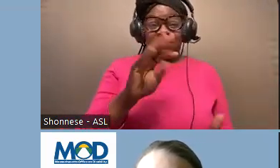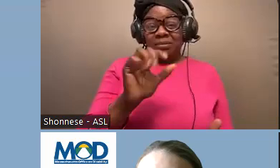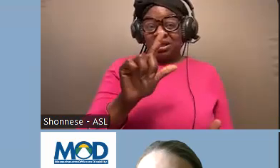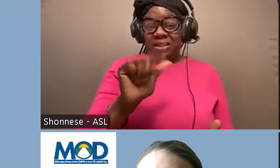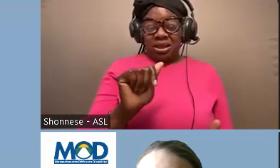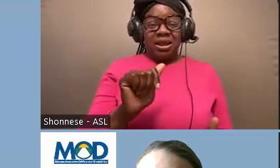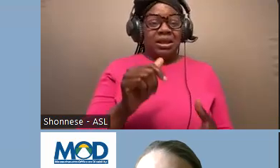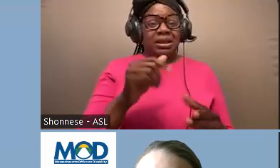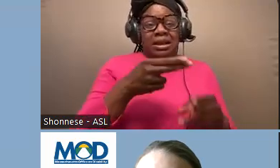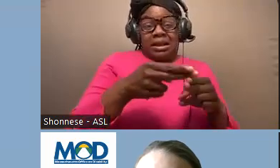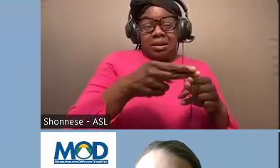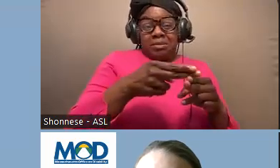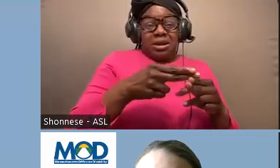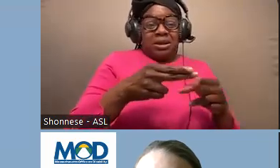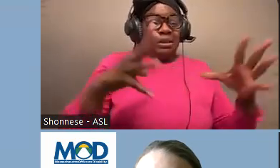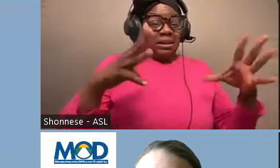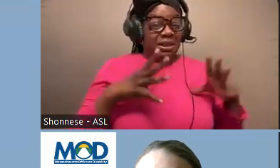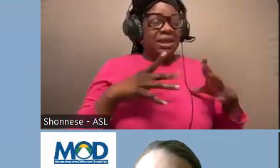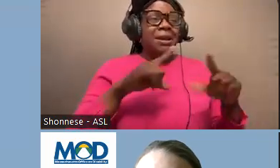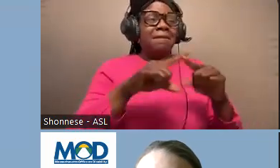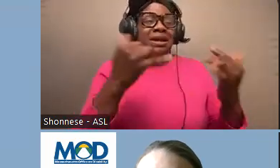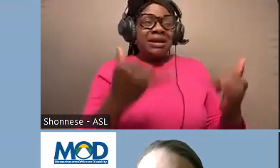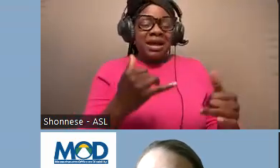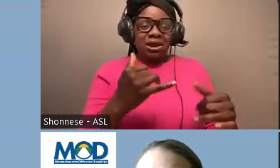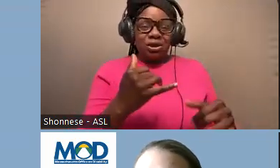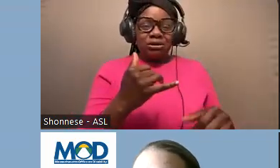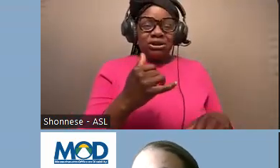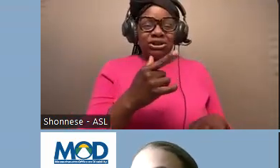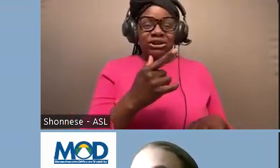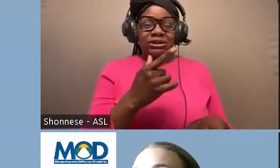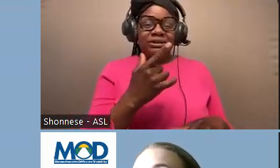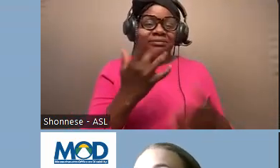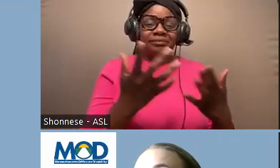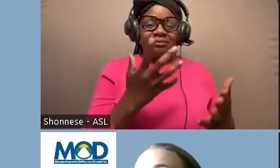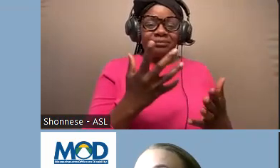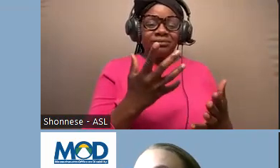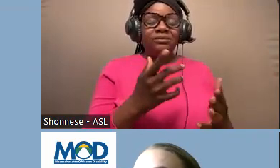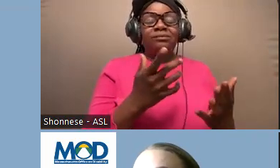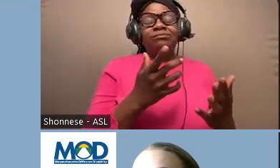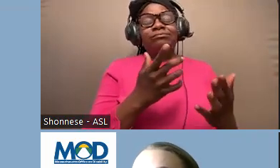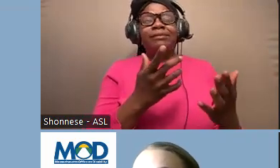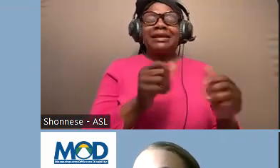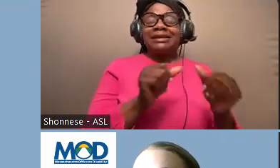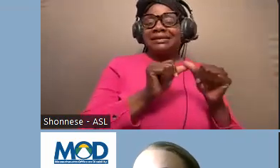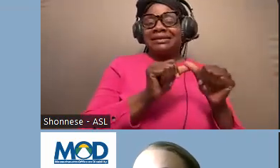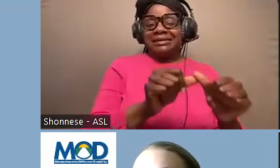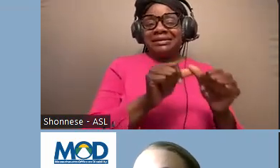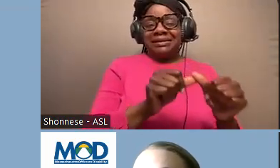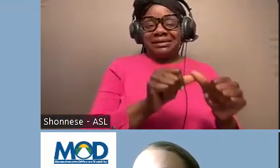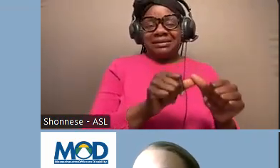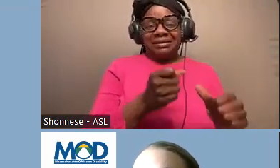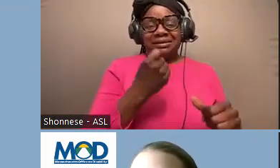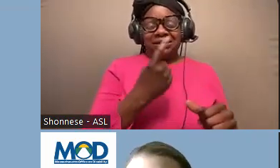but is using it in a way where it's consistently on the days she has to be at the office.